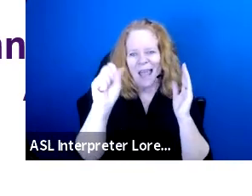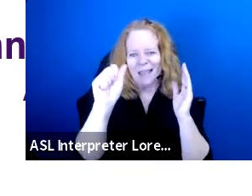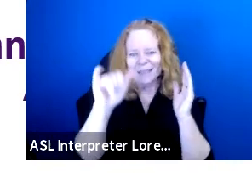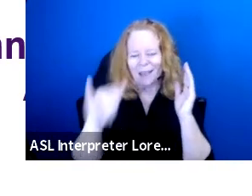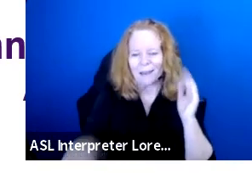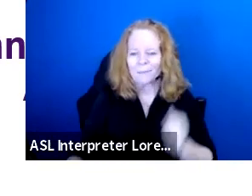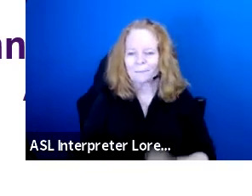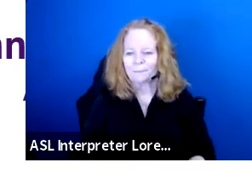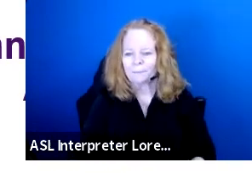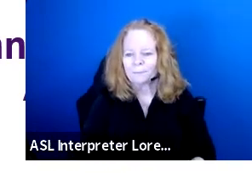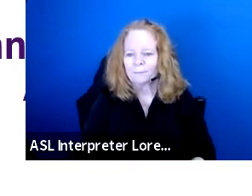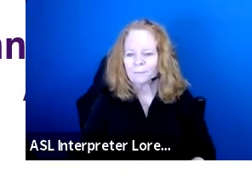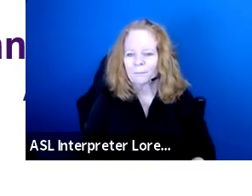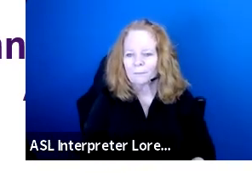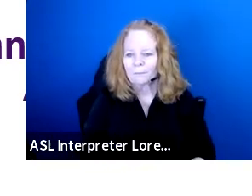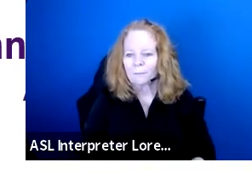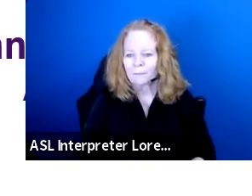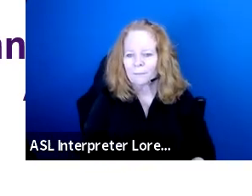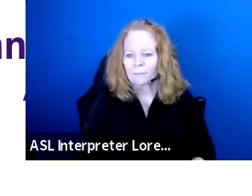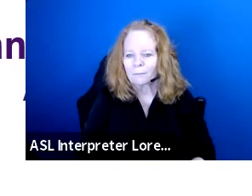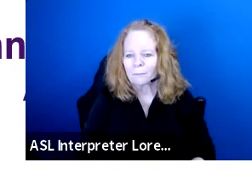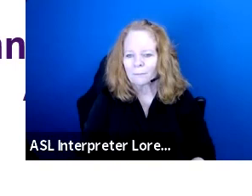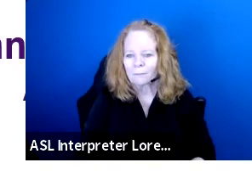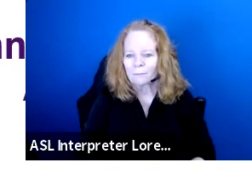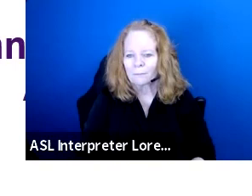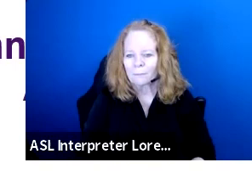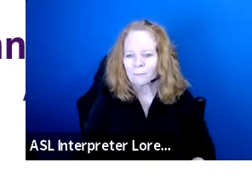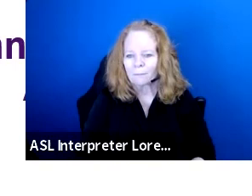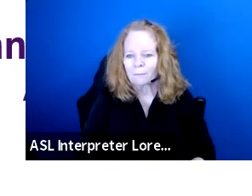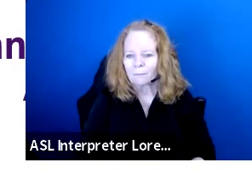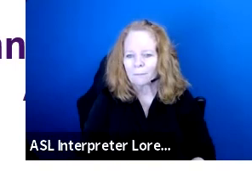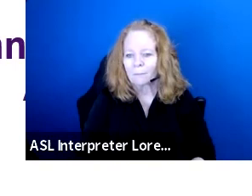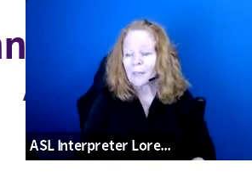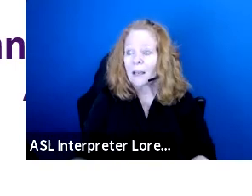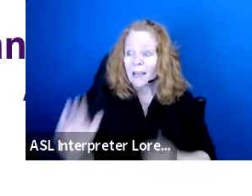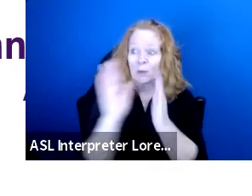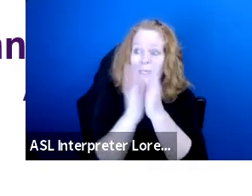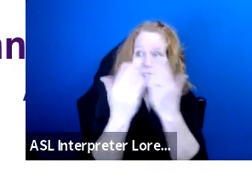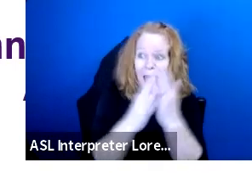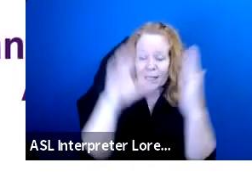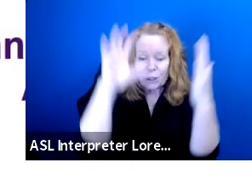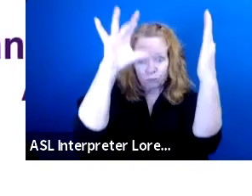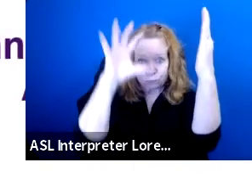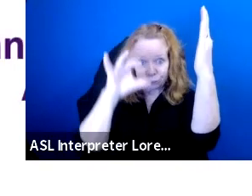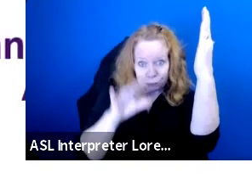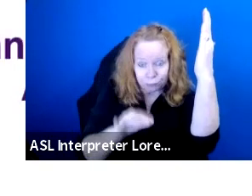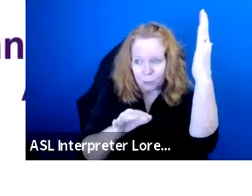it would be as an image there's some text from the textbook then uh what looks like a piece of paper